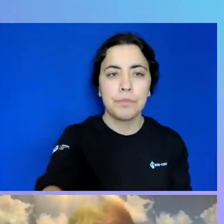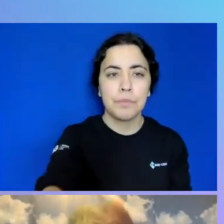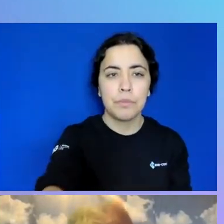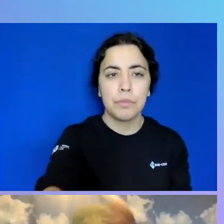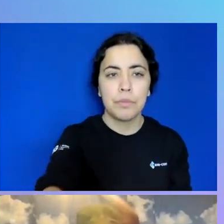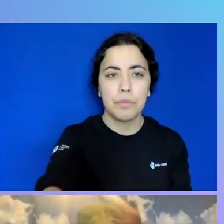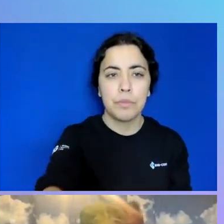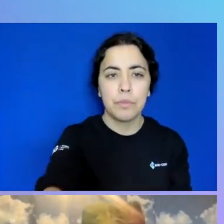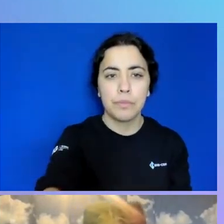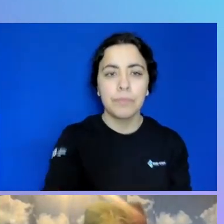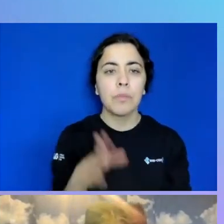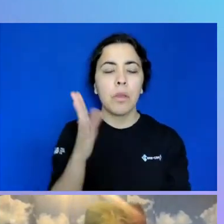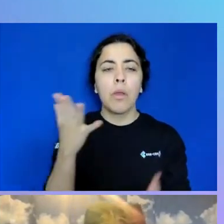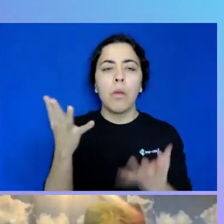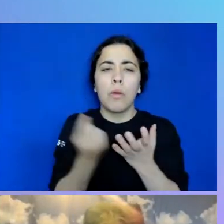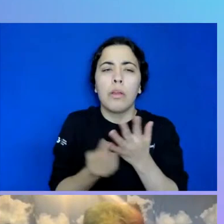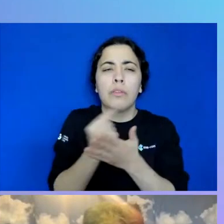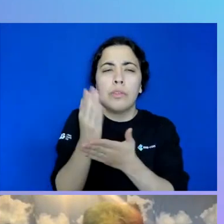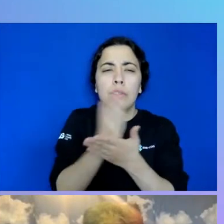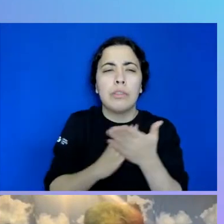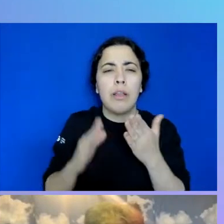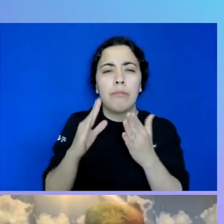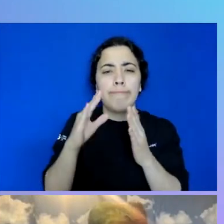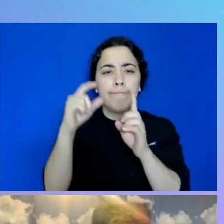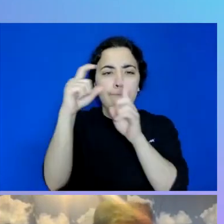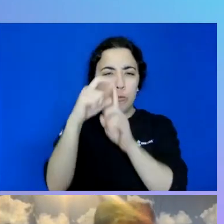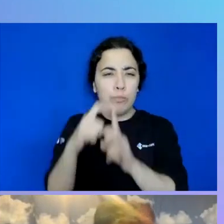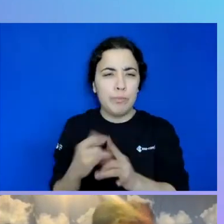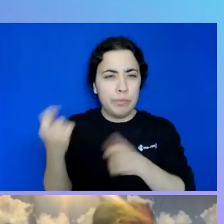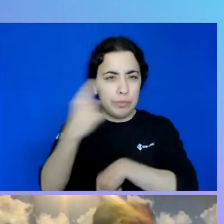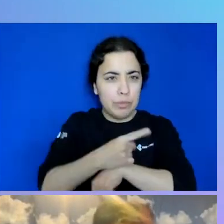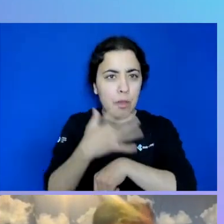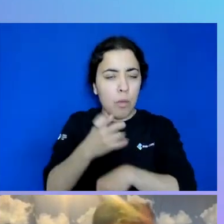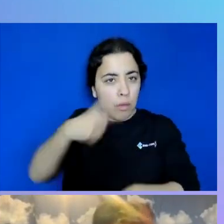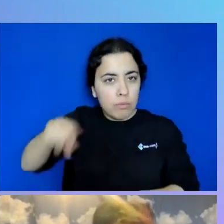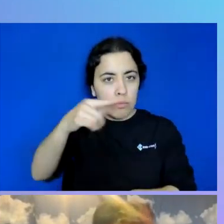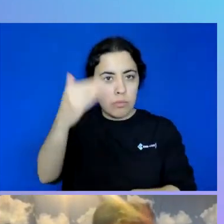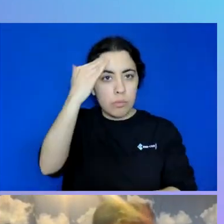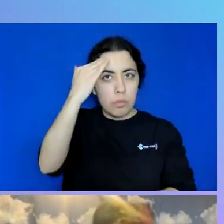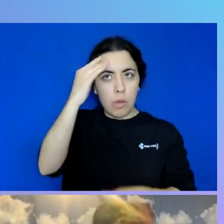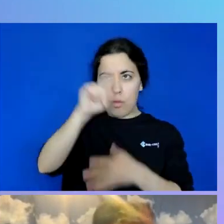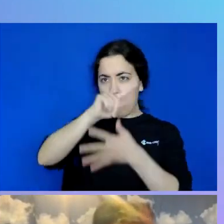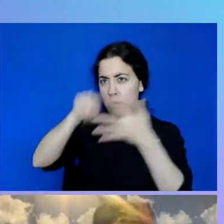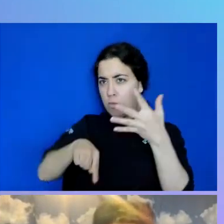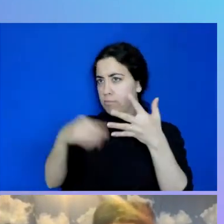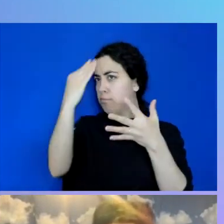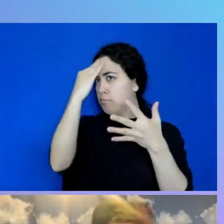over some of the terms that we're exploring today. Uh, just so that we can all be familiar